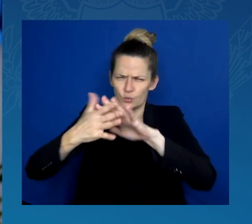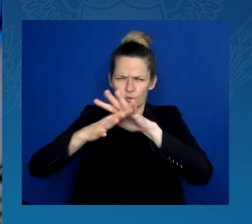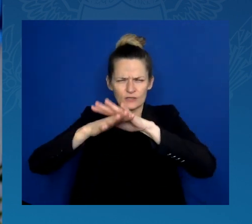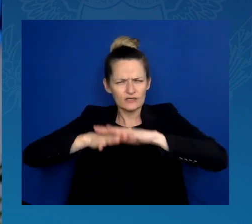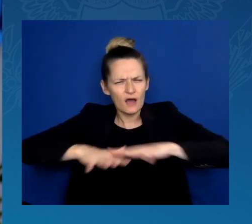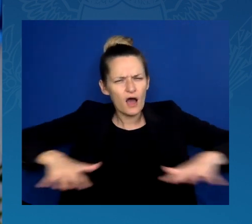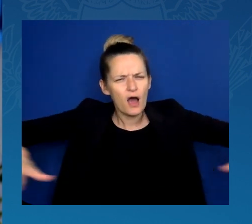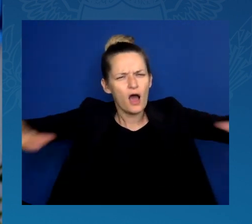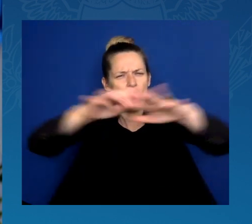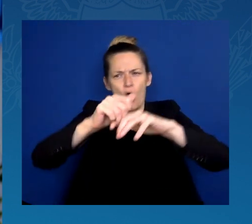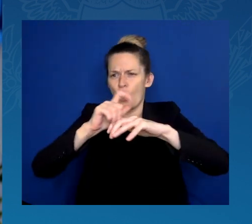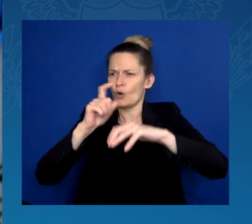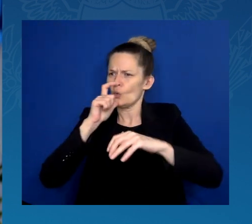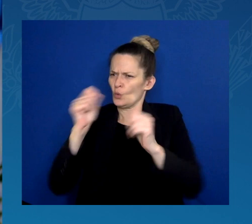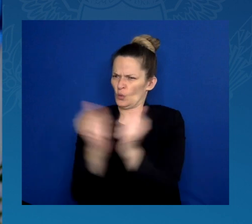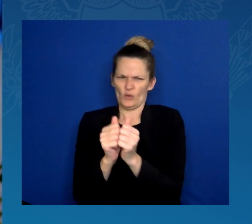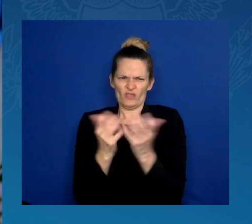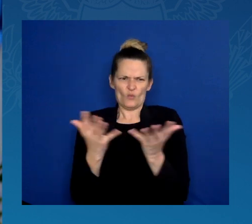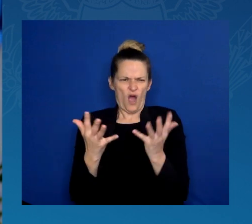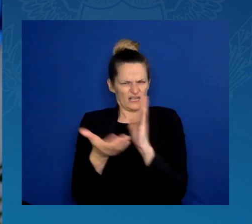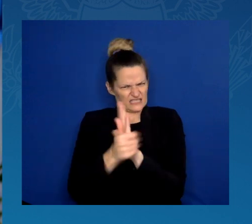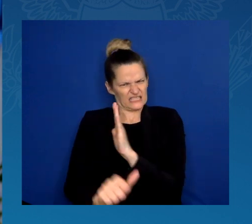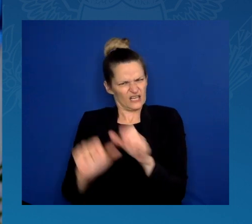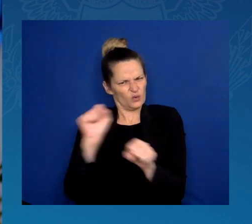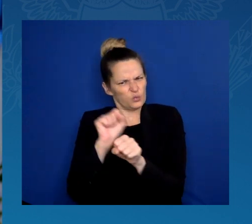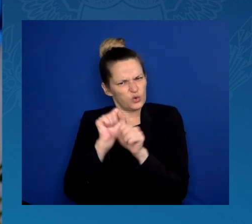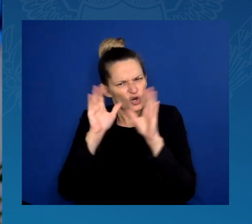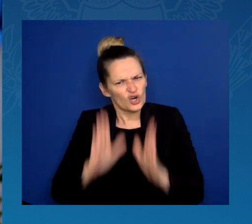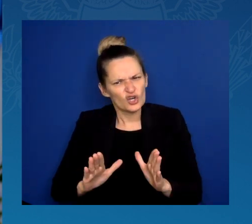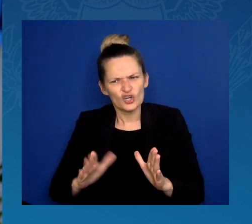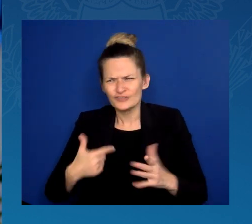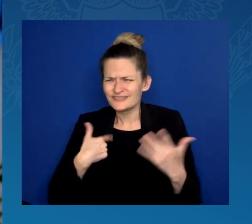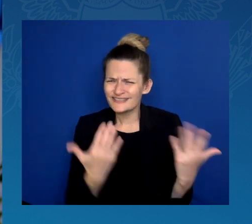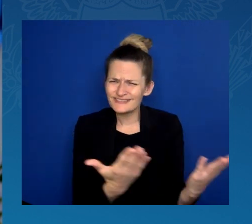and able to continue building our nation's future.